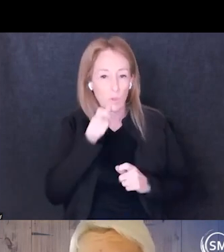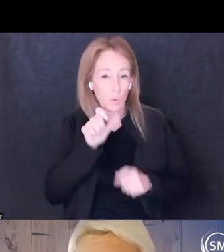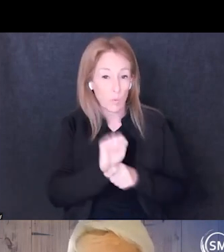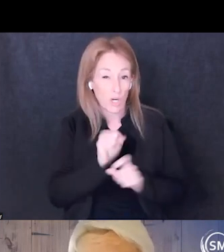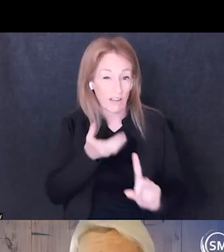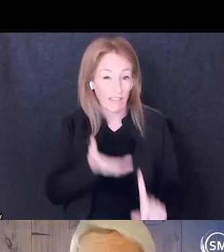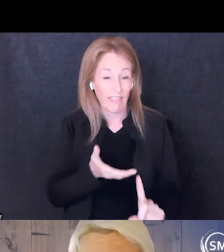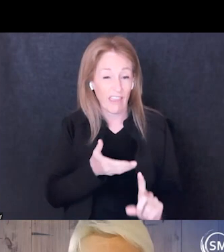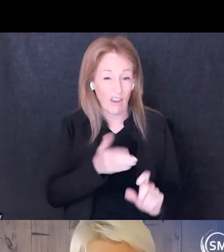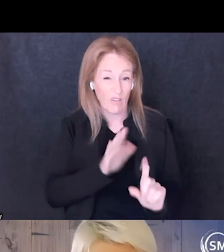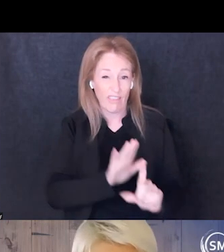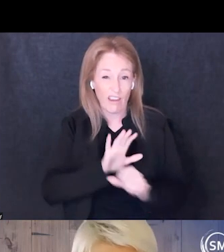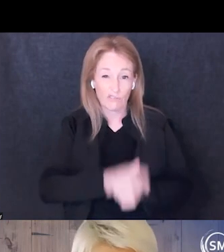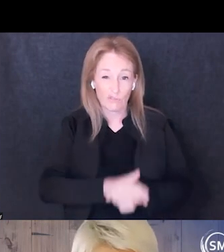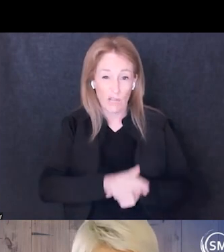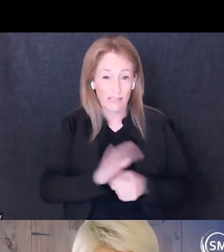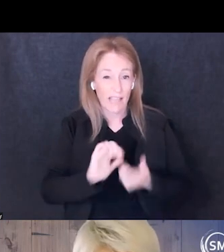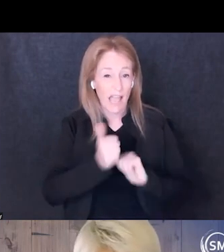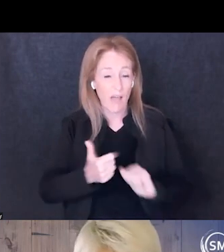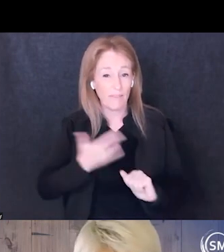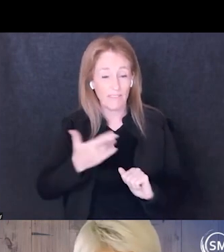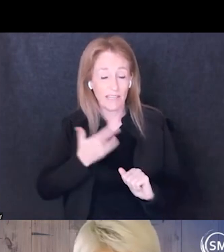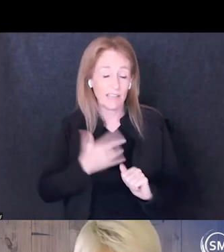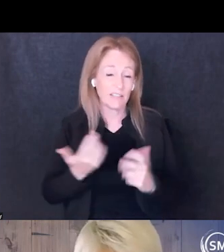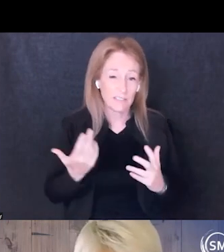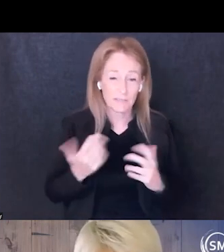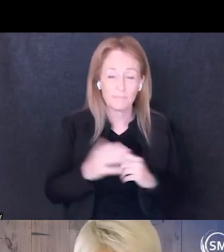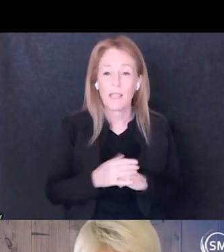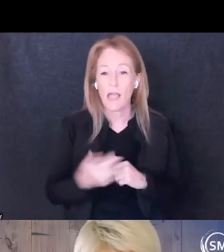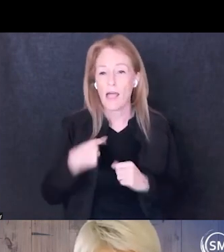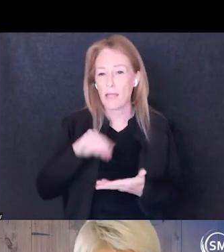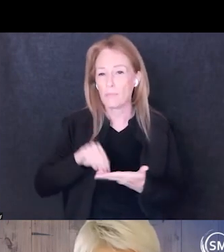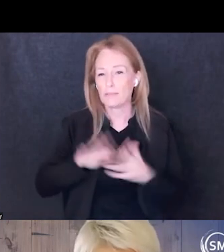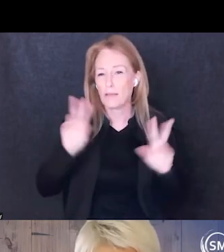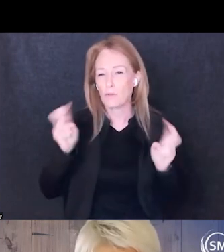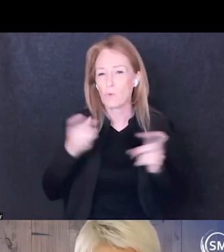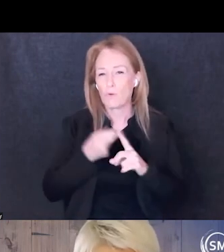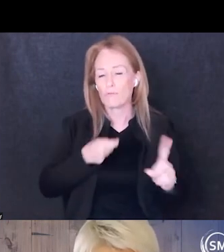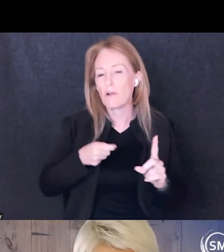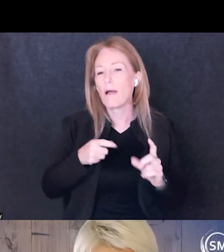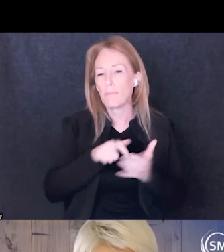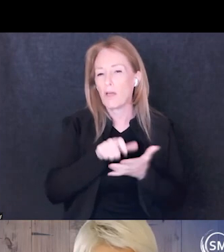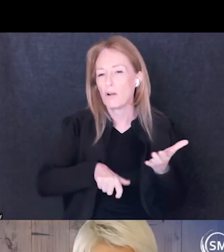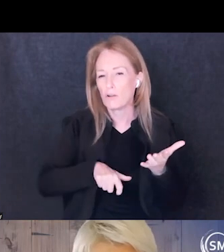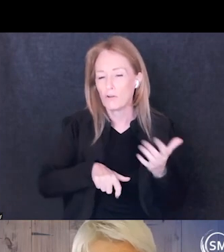FEELS AND HOW IT IS CHALLENGING FOR FOLKS. I WROTE DOWN THE QUOTE FROM THE ARTICLE.